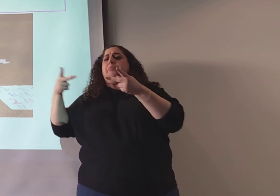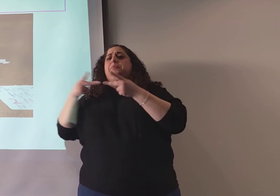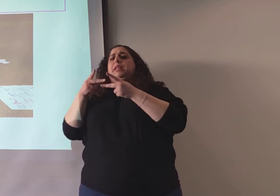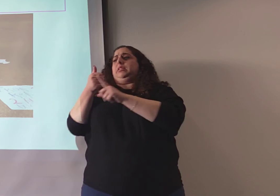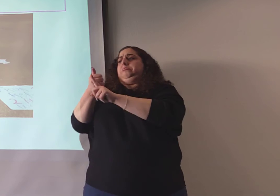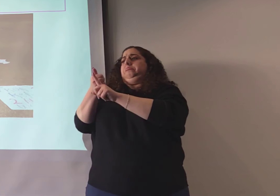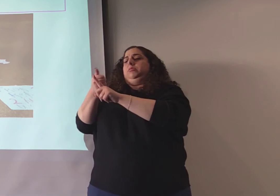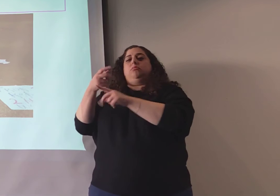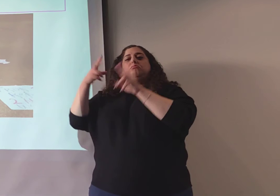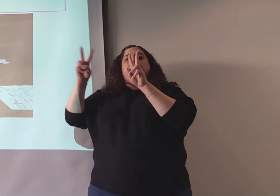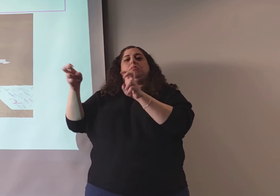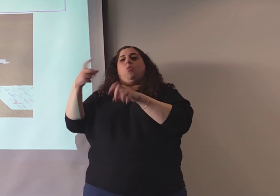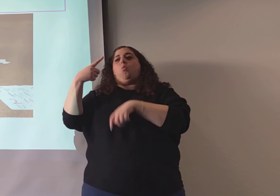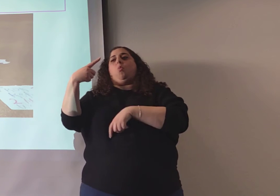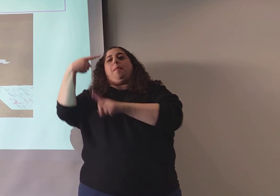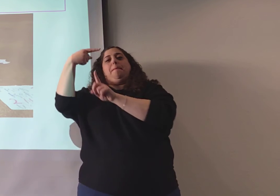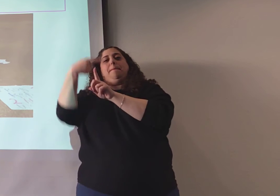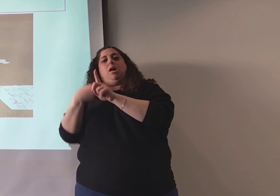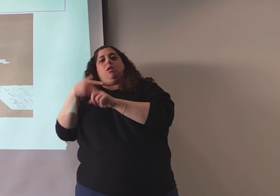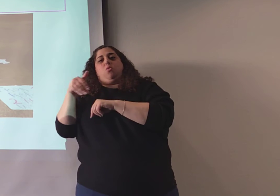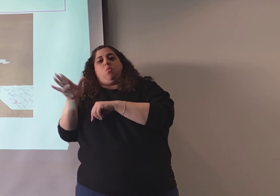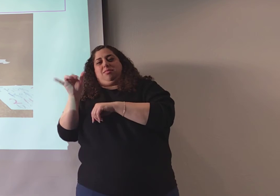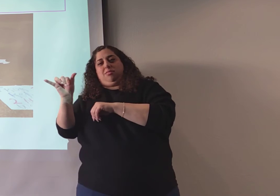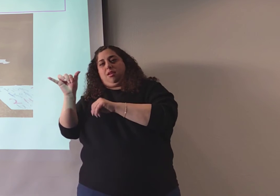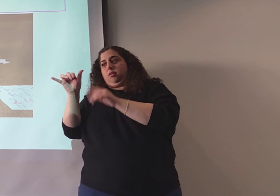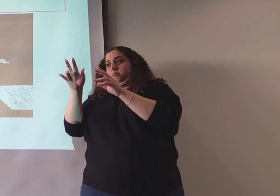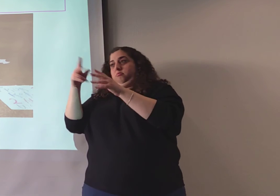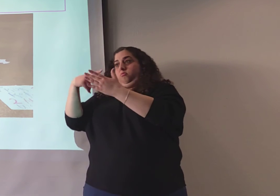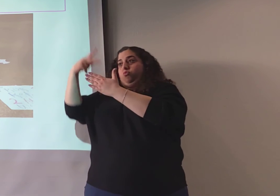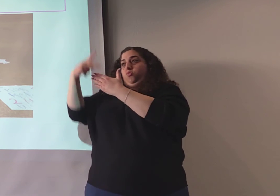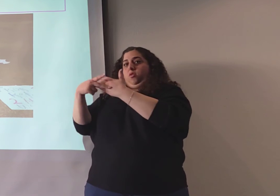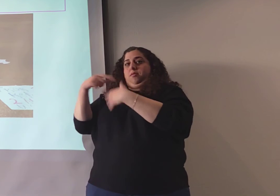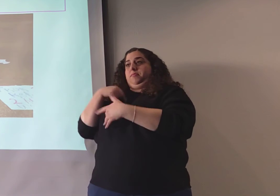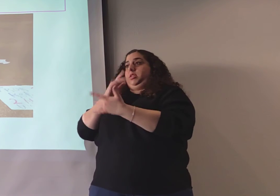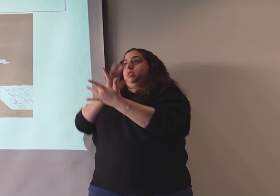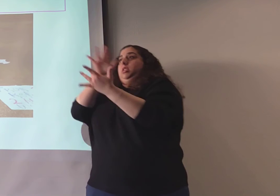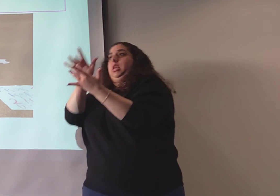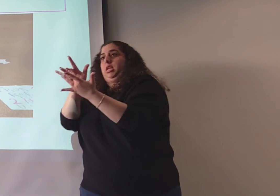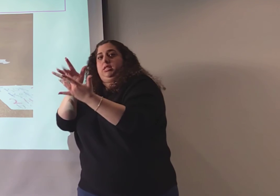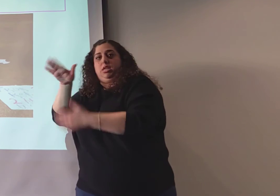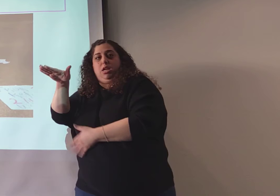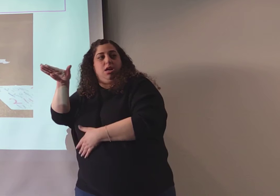It can be given pretty quickly, if you had a three-day notice to leave because you hadn't paid rent.